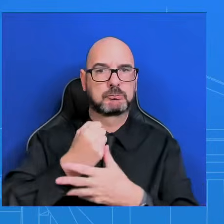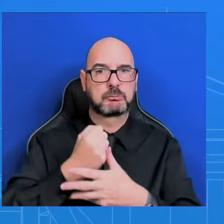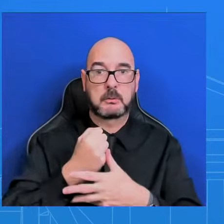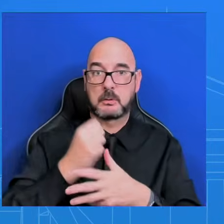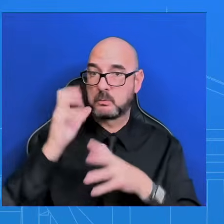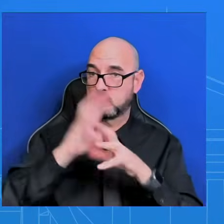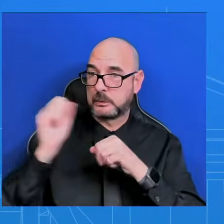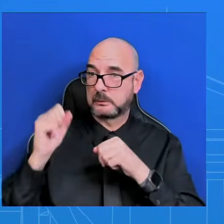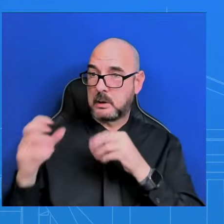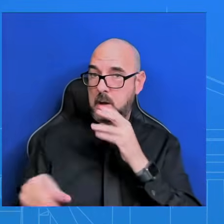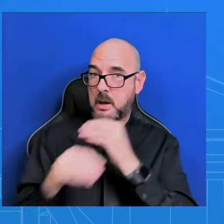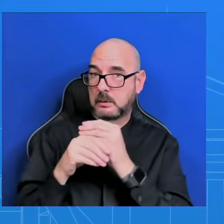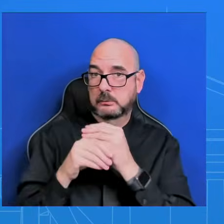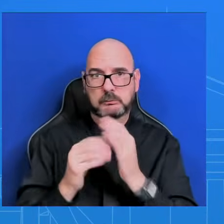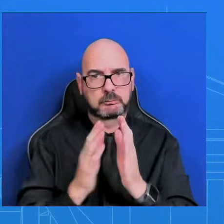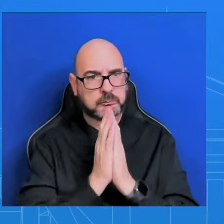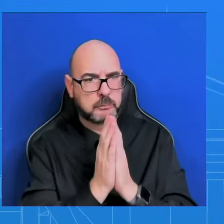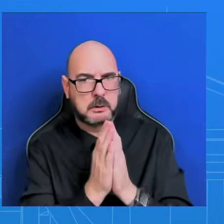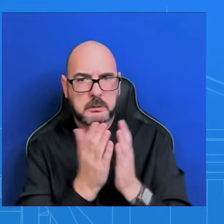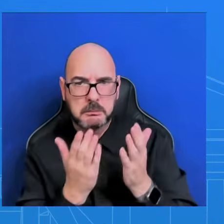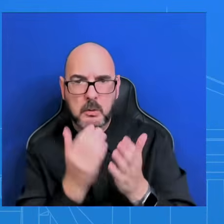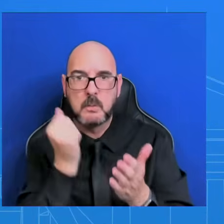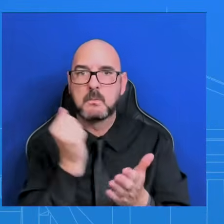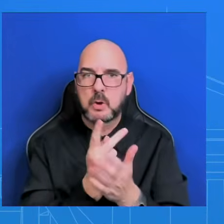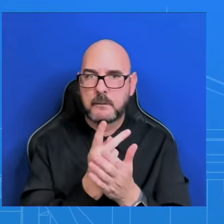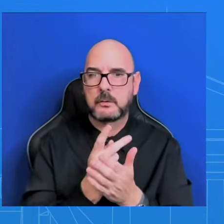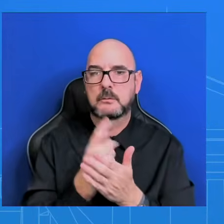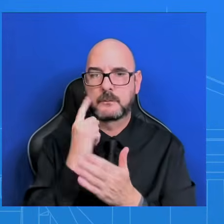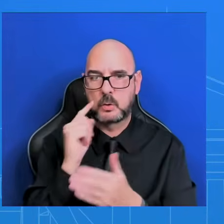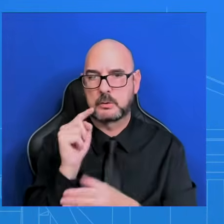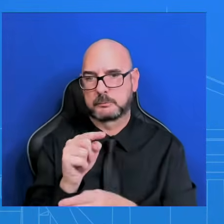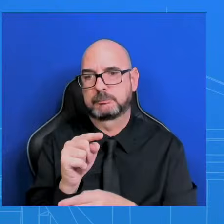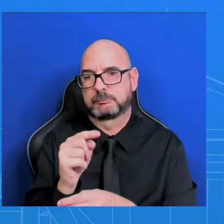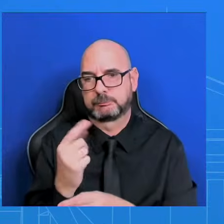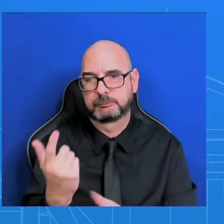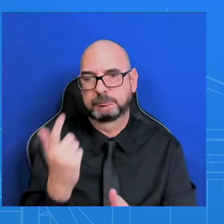Today, more good news, President Biden announced his administration is canceling debt